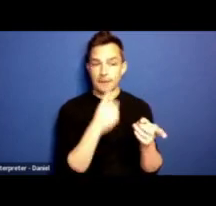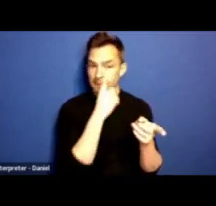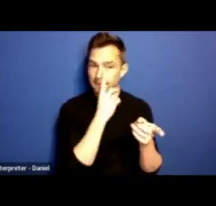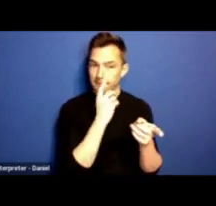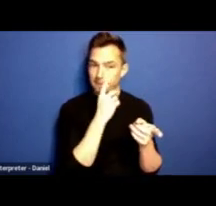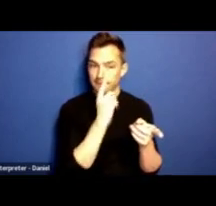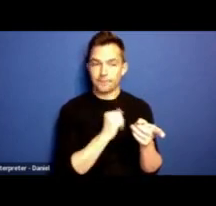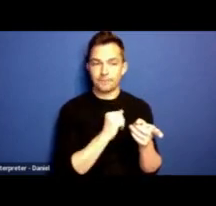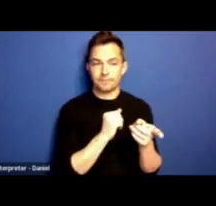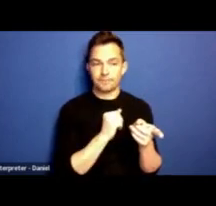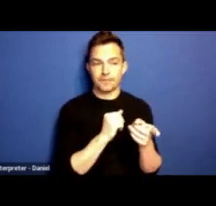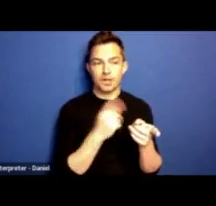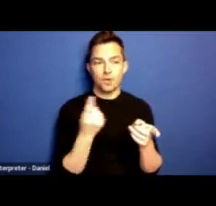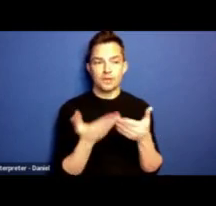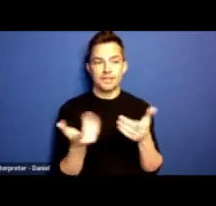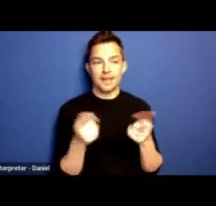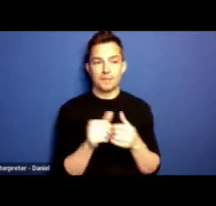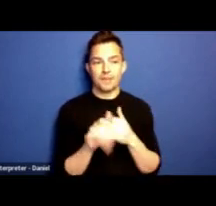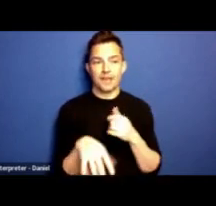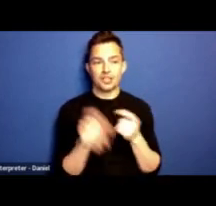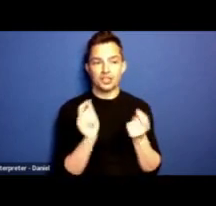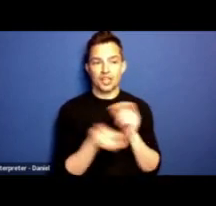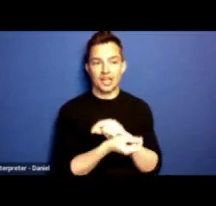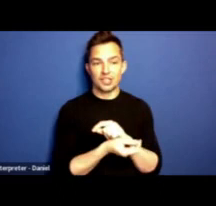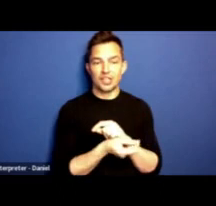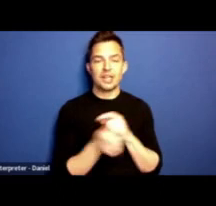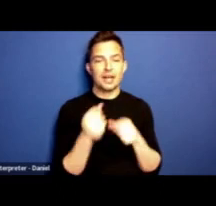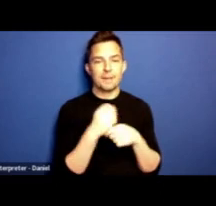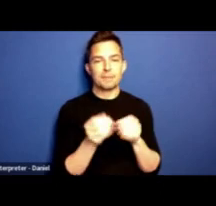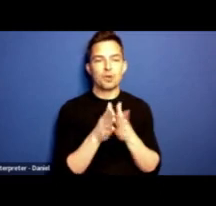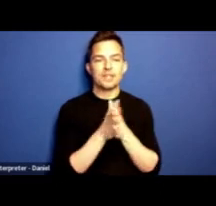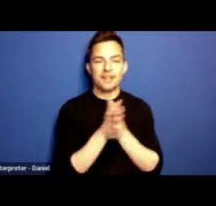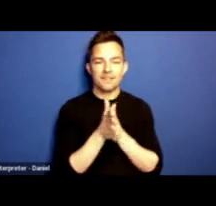happened with that change is that it incentivize more assessments being administered,